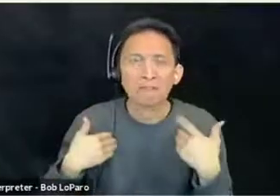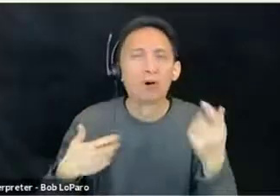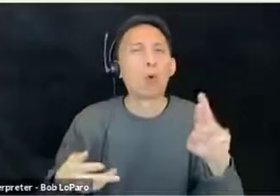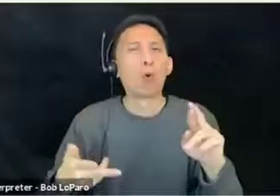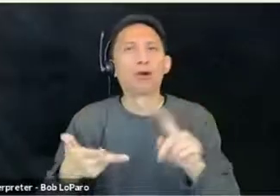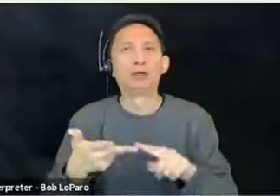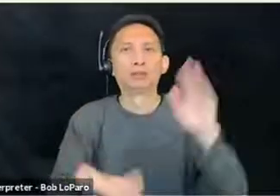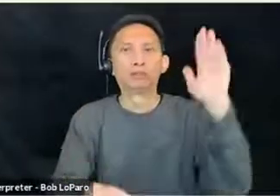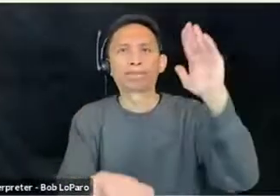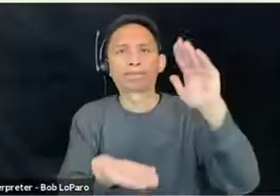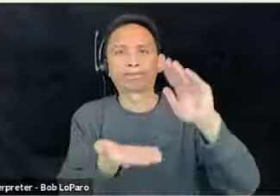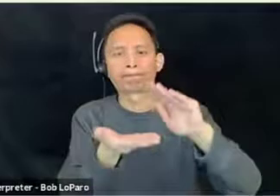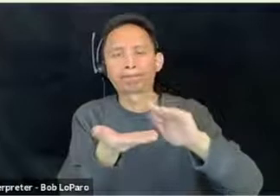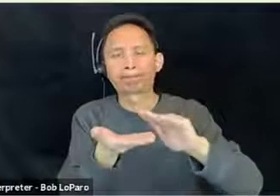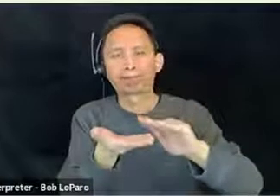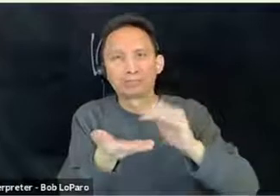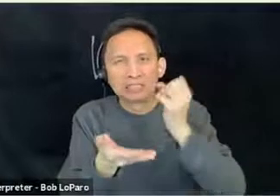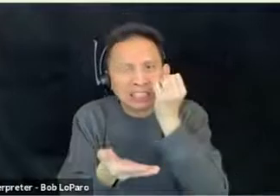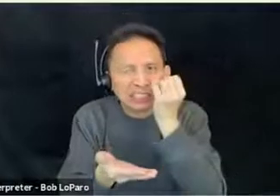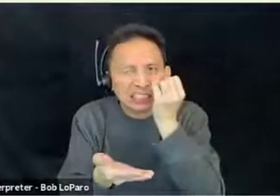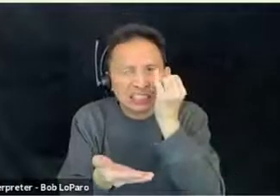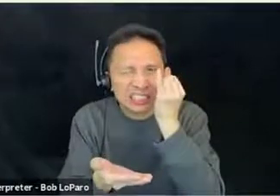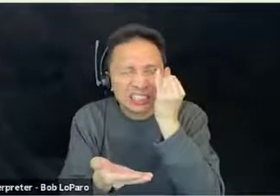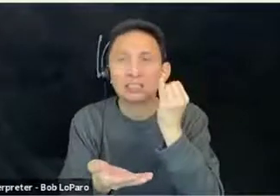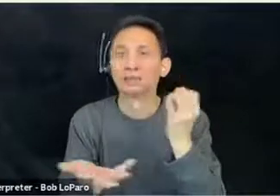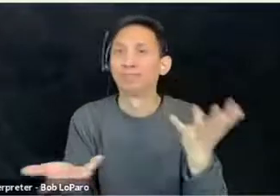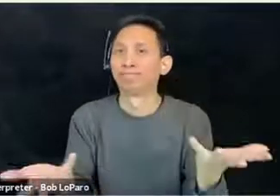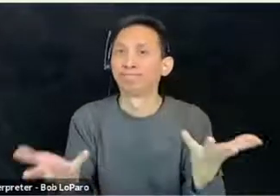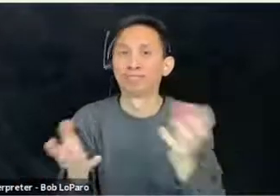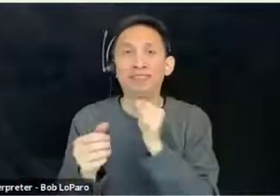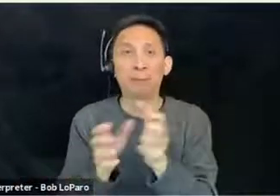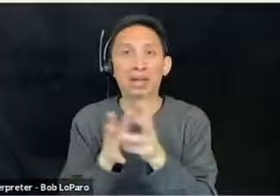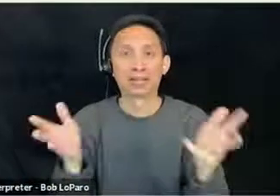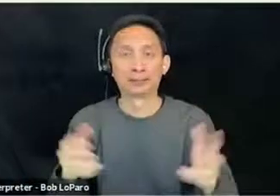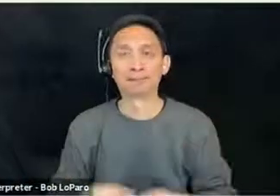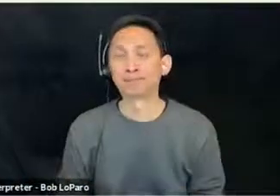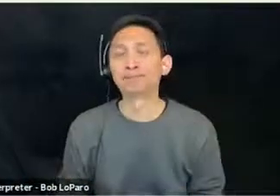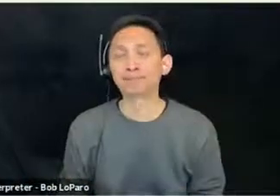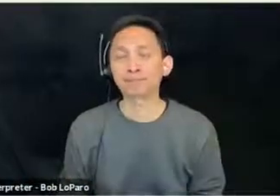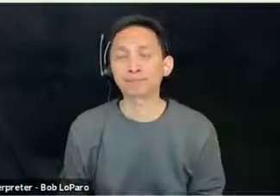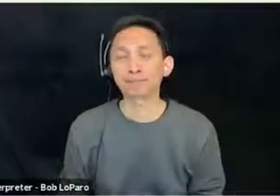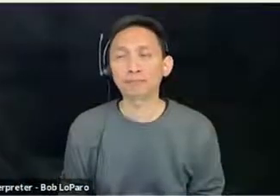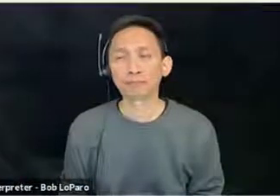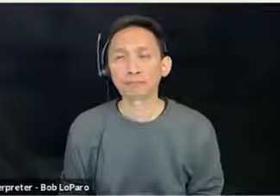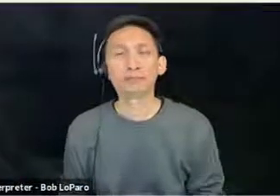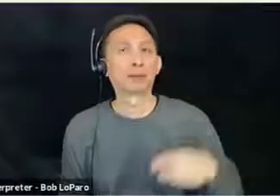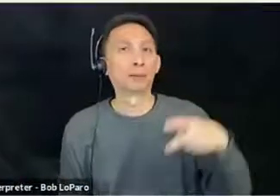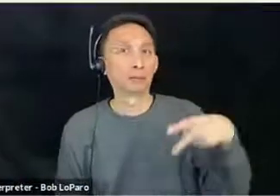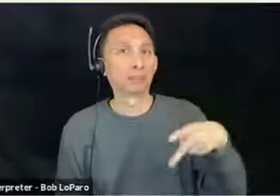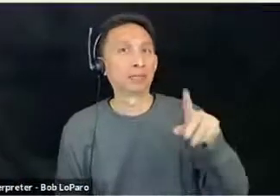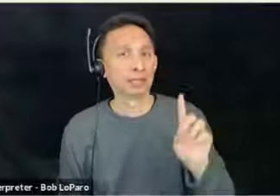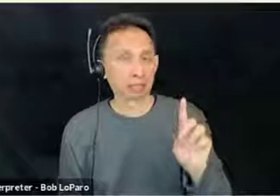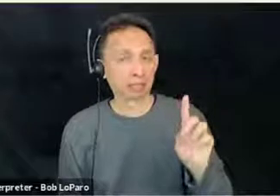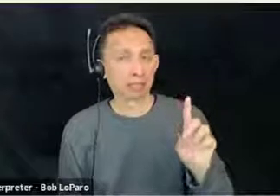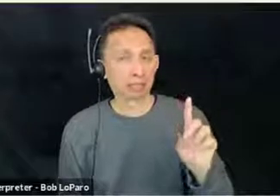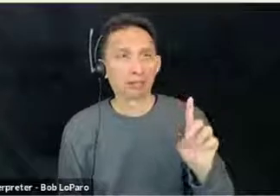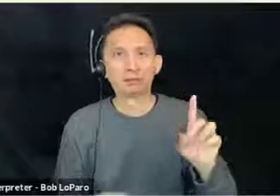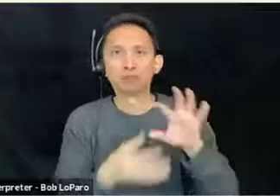We also have in addition to the peroxisomal disorders in the Zellweger spectrum,